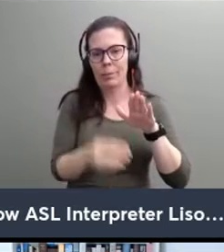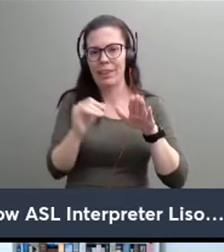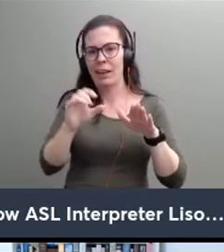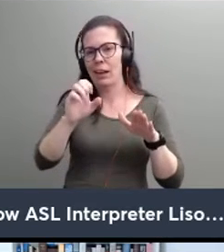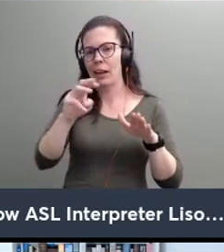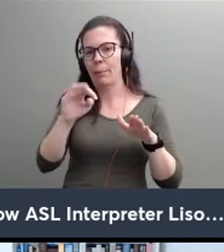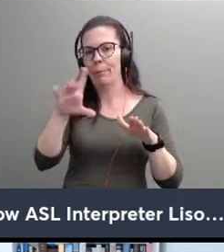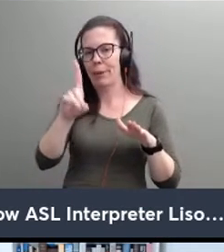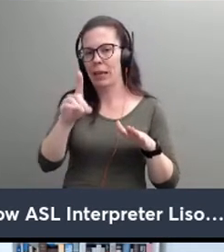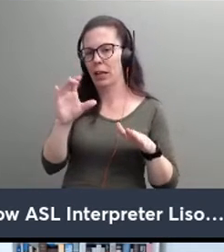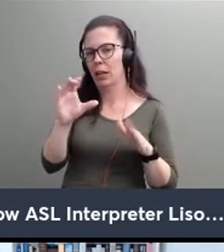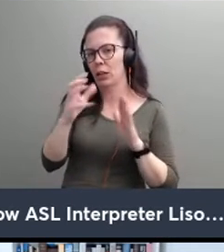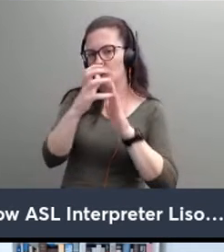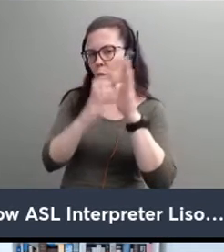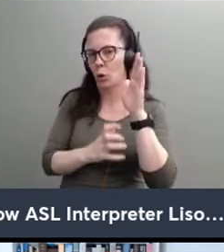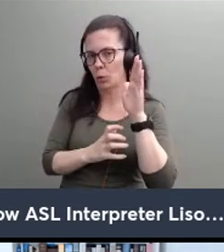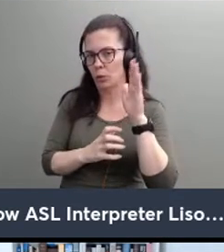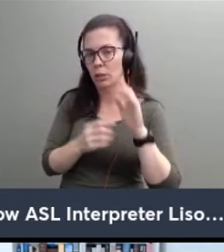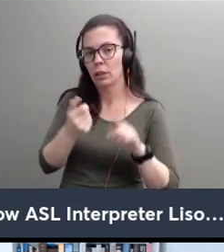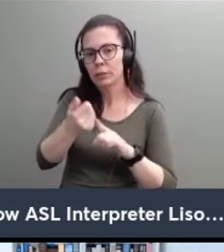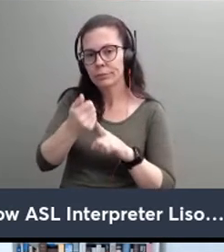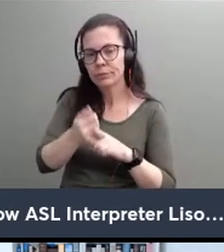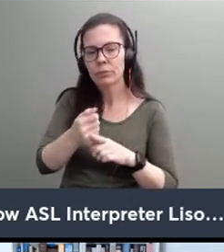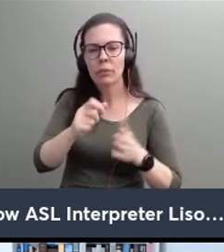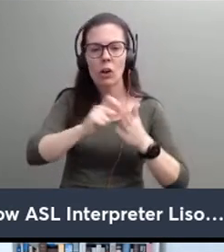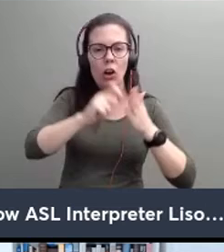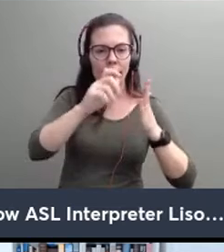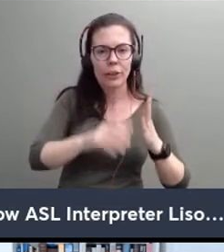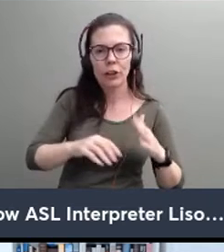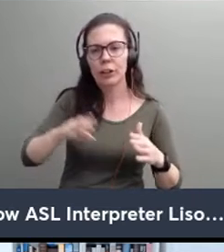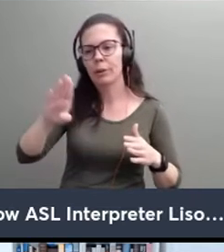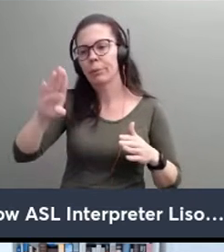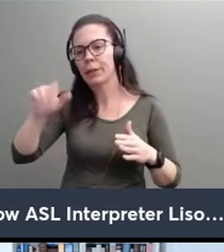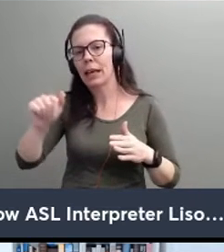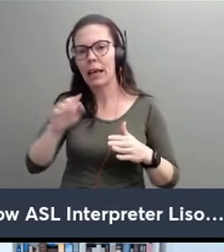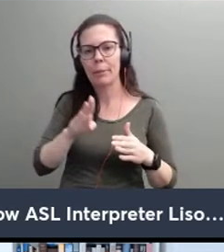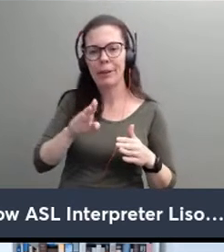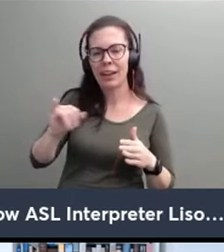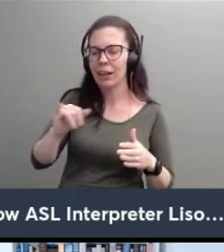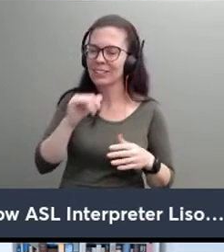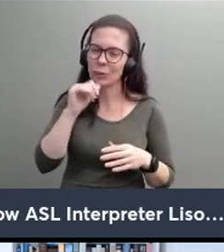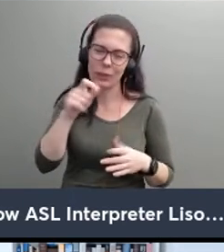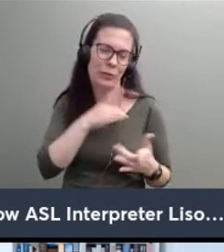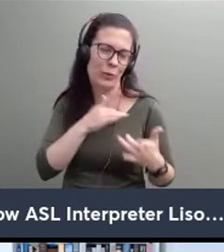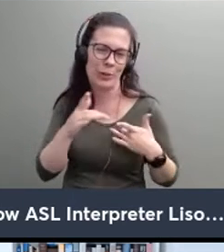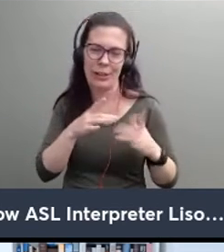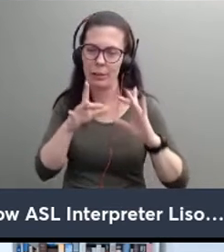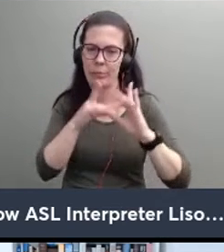You as an author, as a BA, as a BI, do not need to worry about writing code